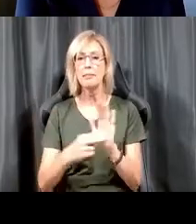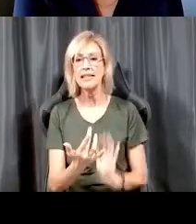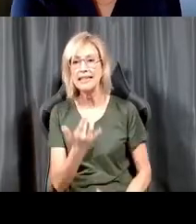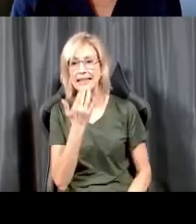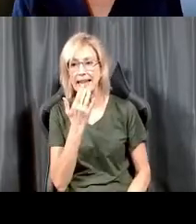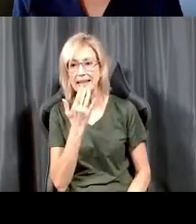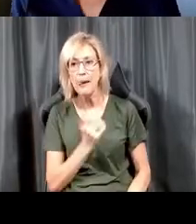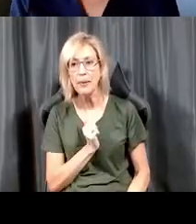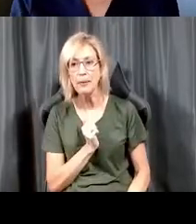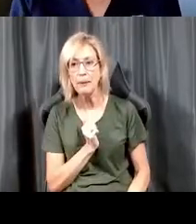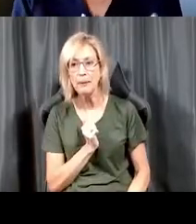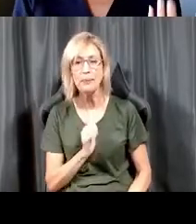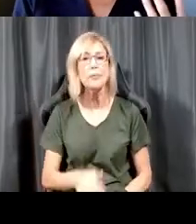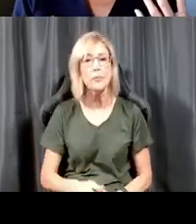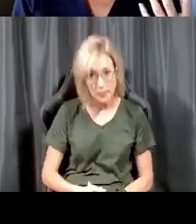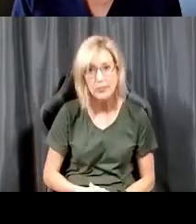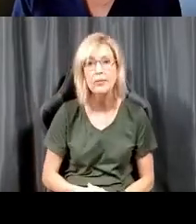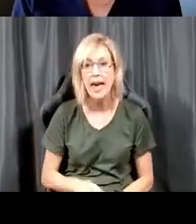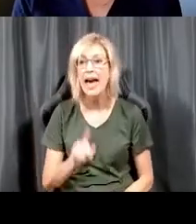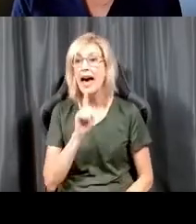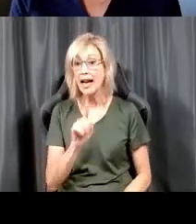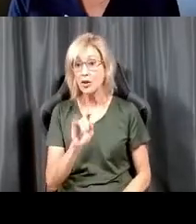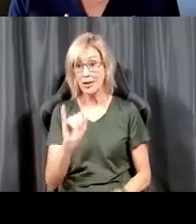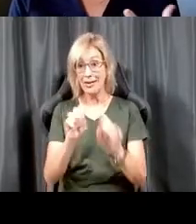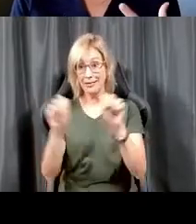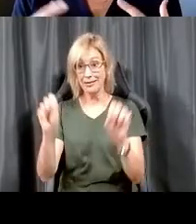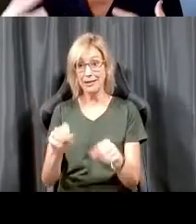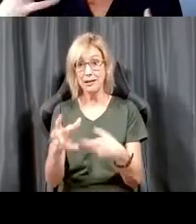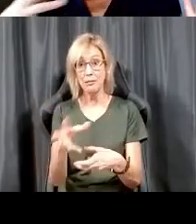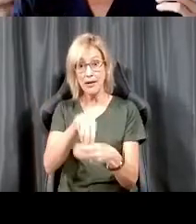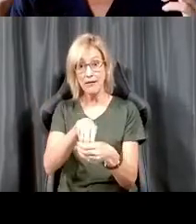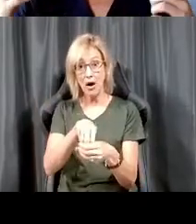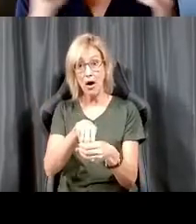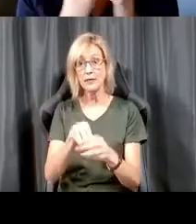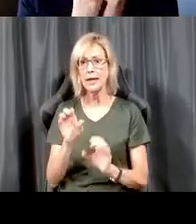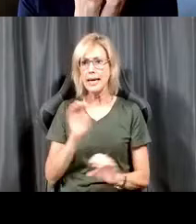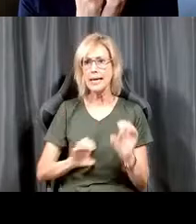Gustatory system actually involves chemical recenters on our tongues.